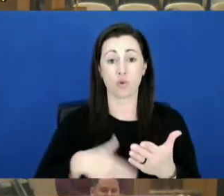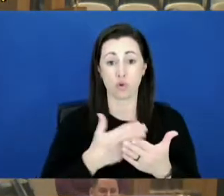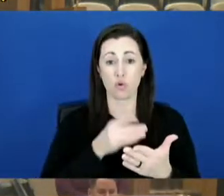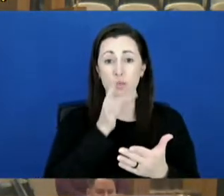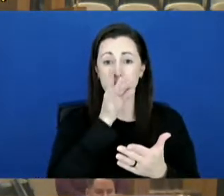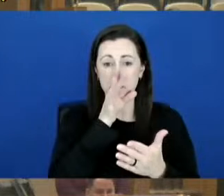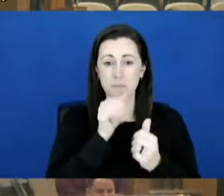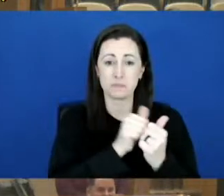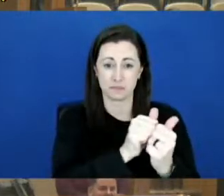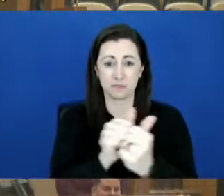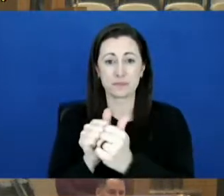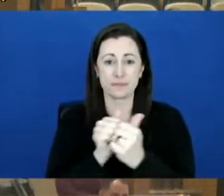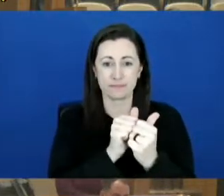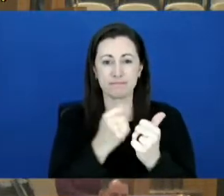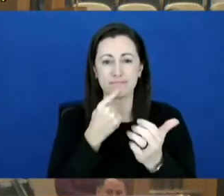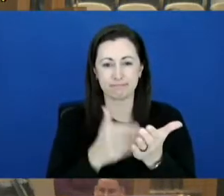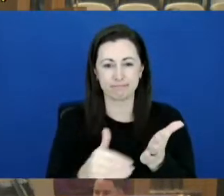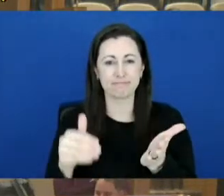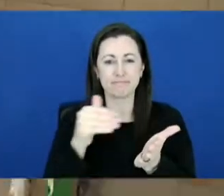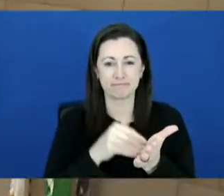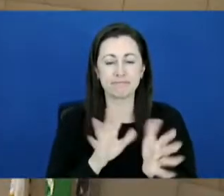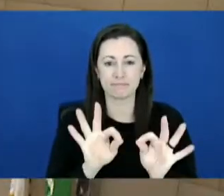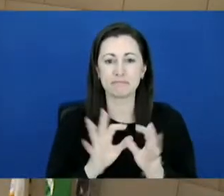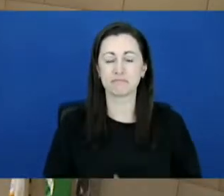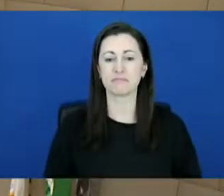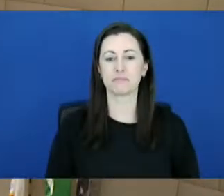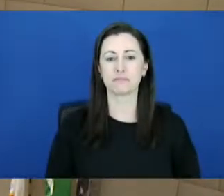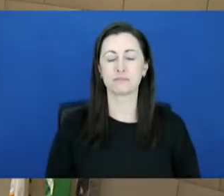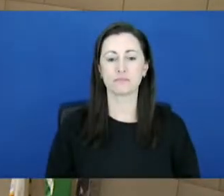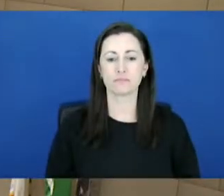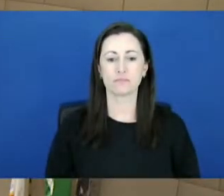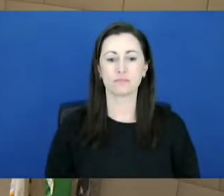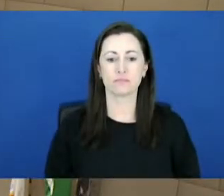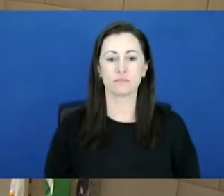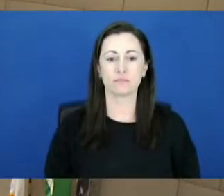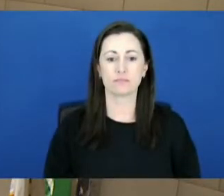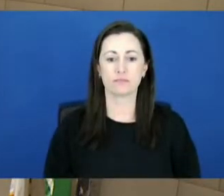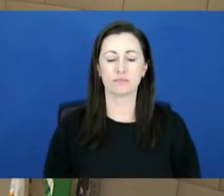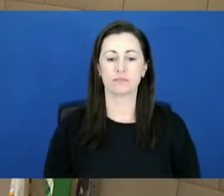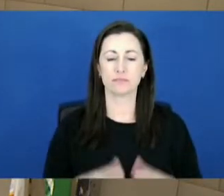FIVE, SIX. ONE, WORK ITS THREE, FOUR,